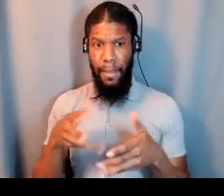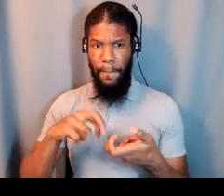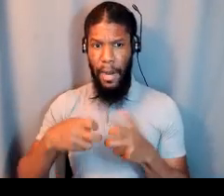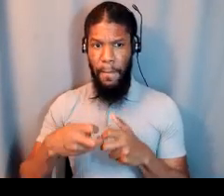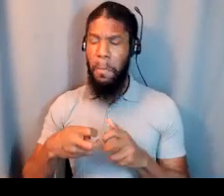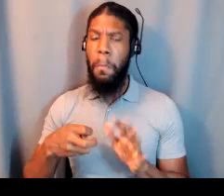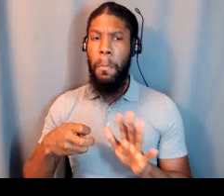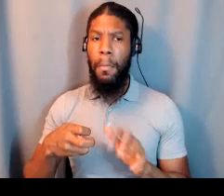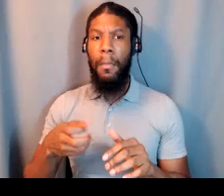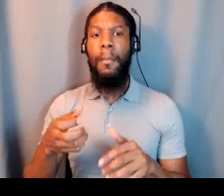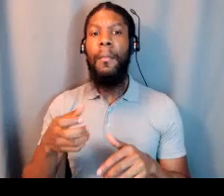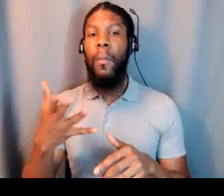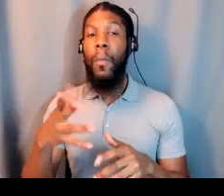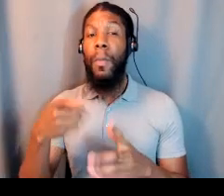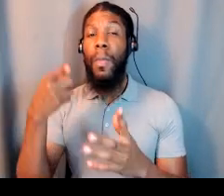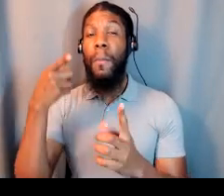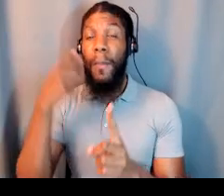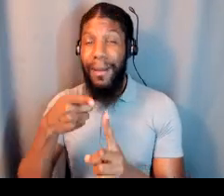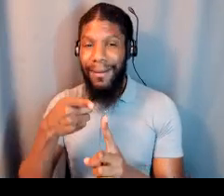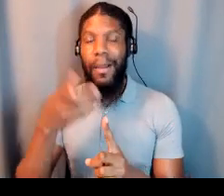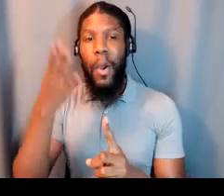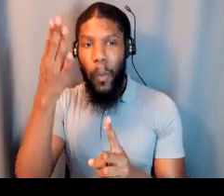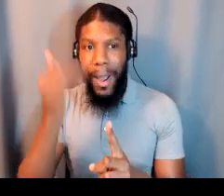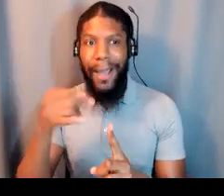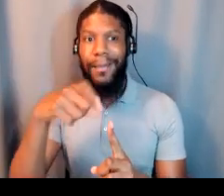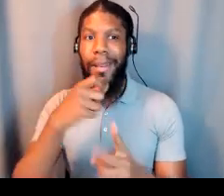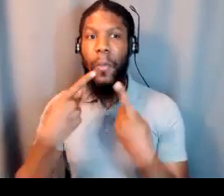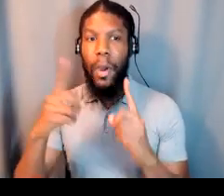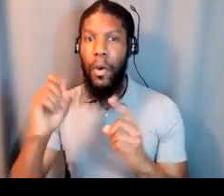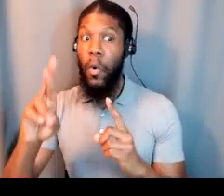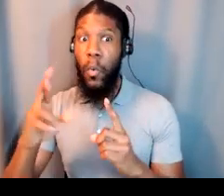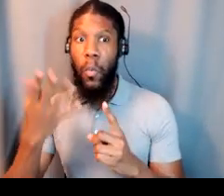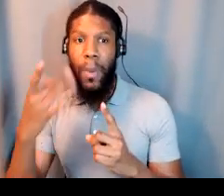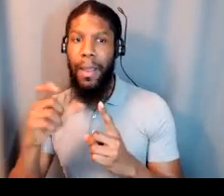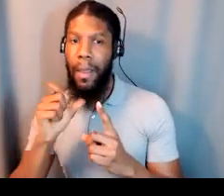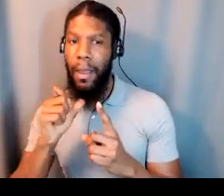what is or isn t working in their paper. So why they are or are not making changes.